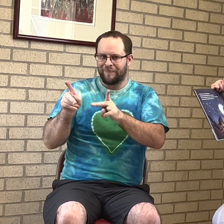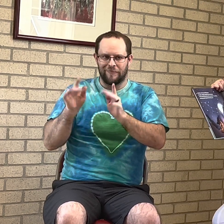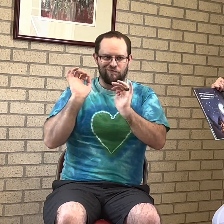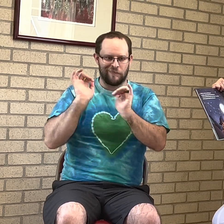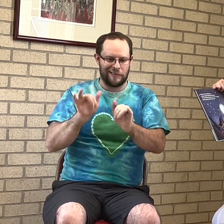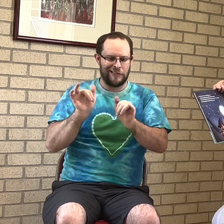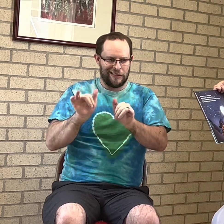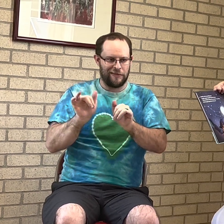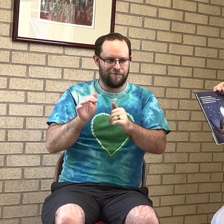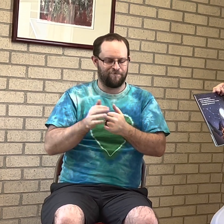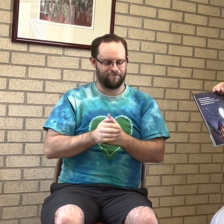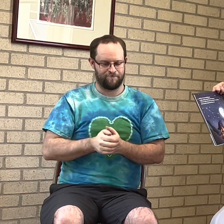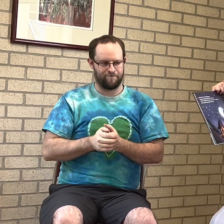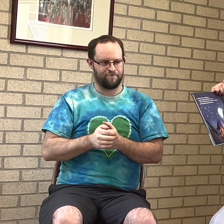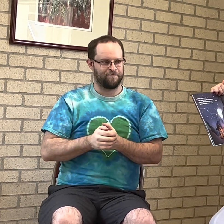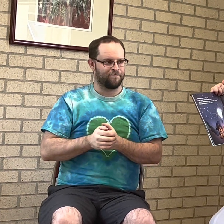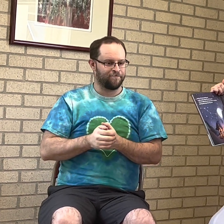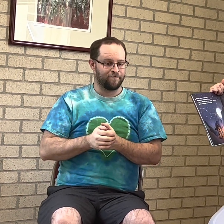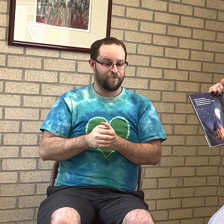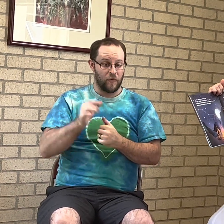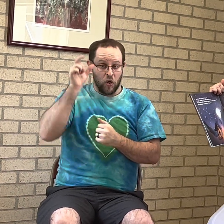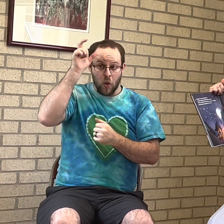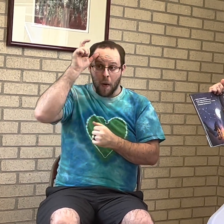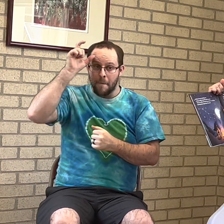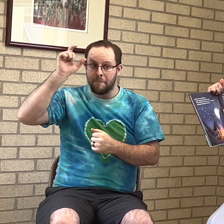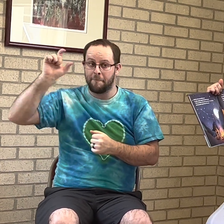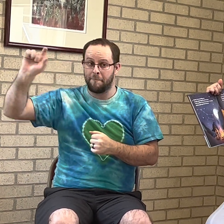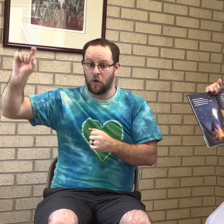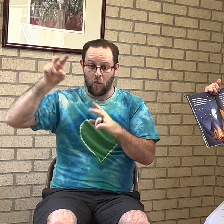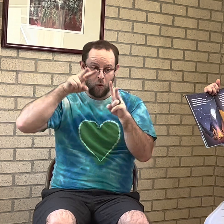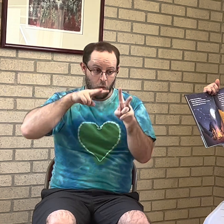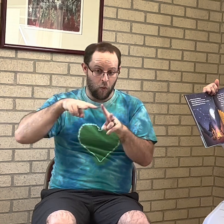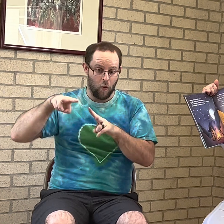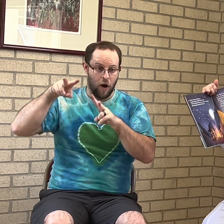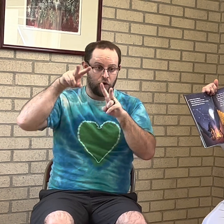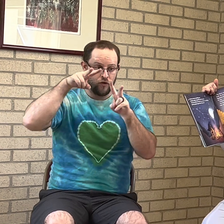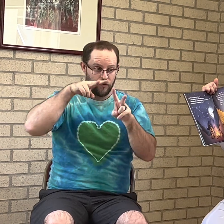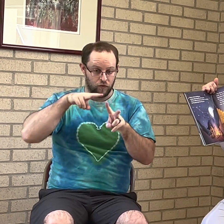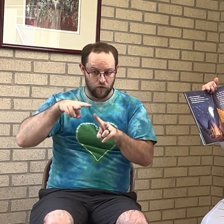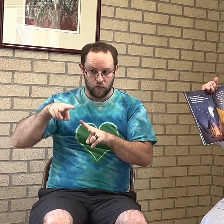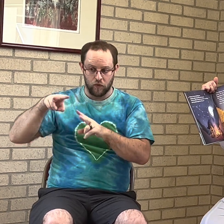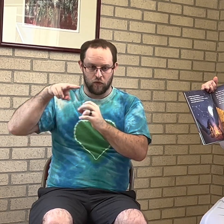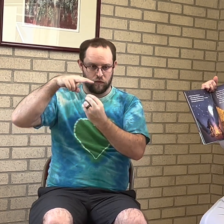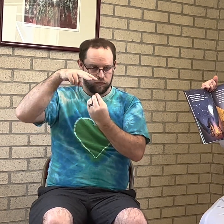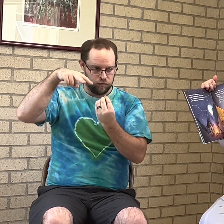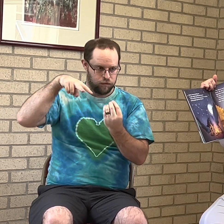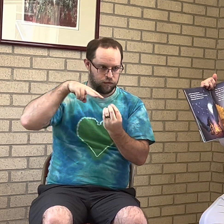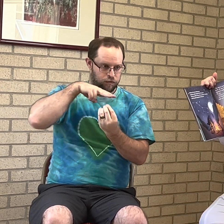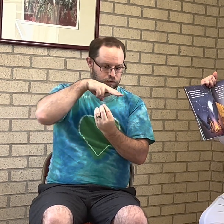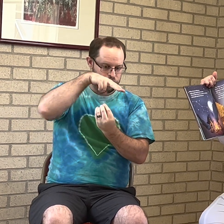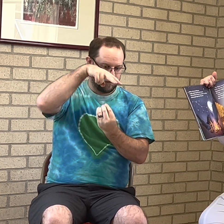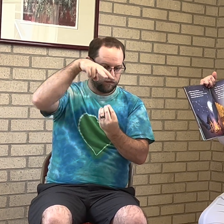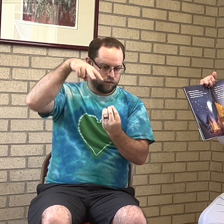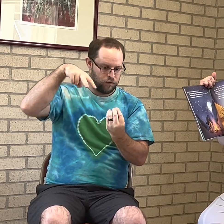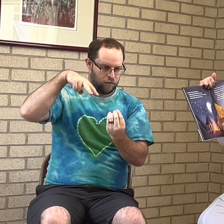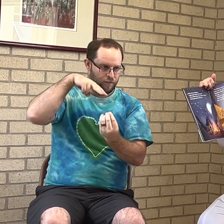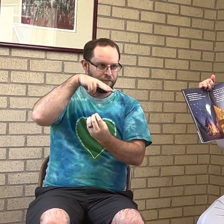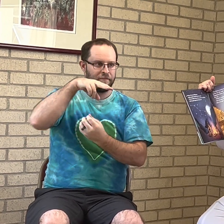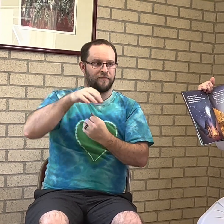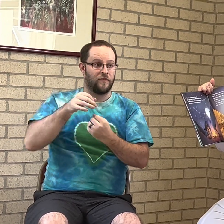were. The moon watched as she circled and circled the Earth. On the wide sweep of the